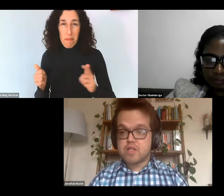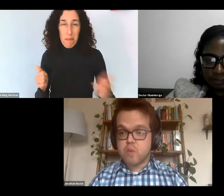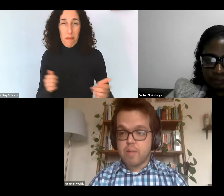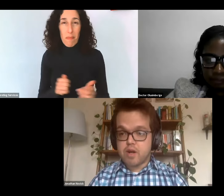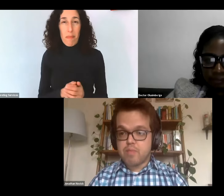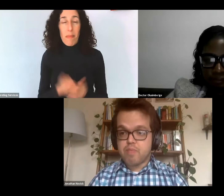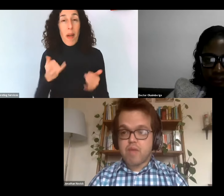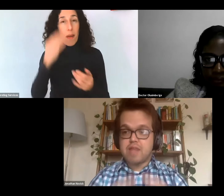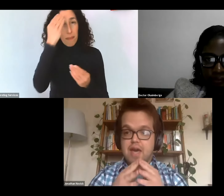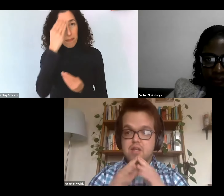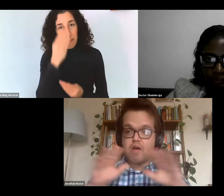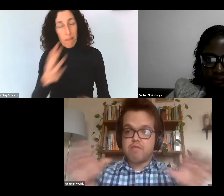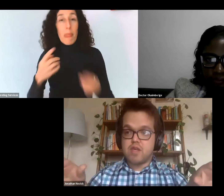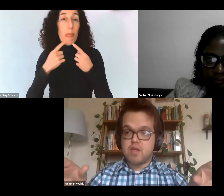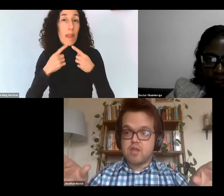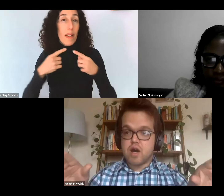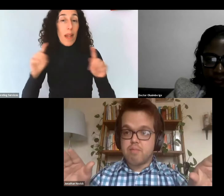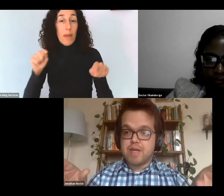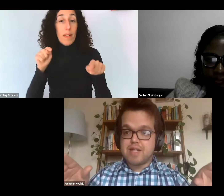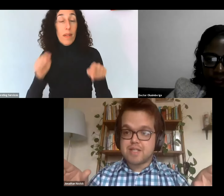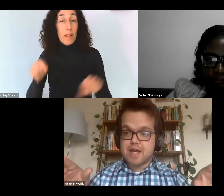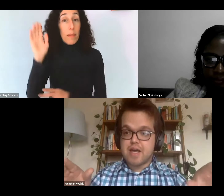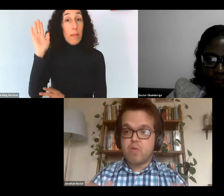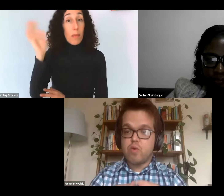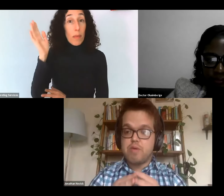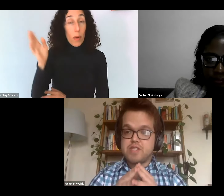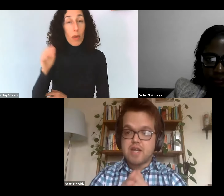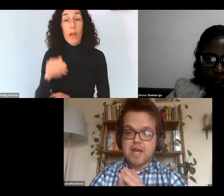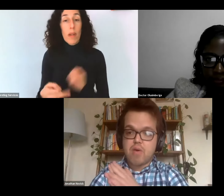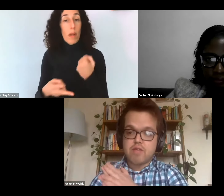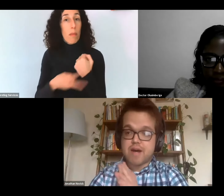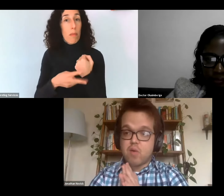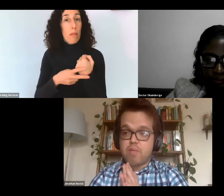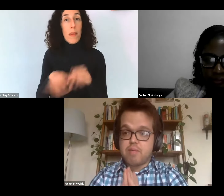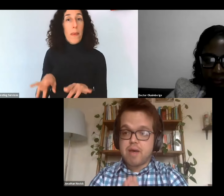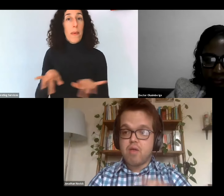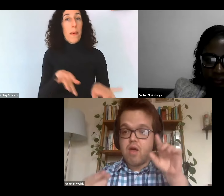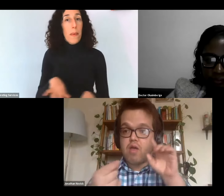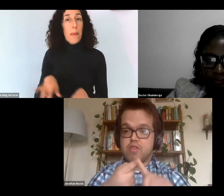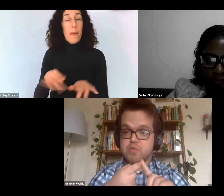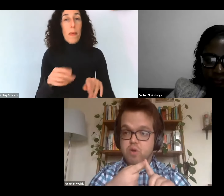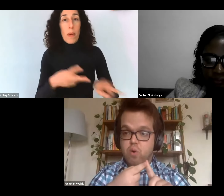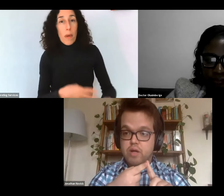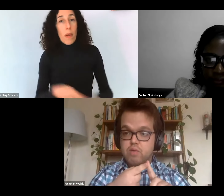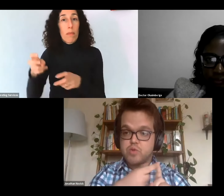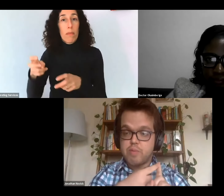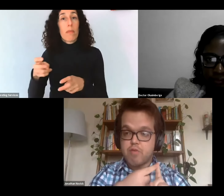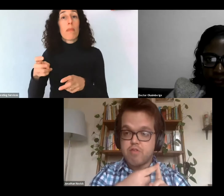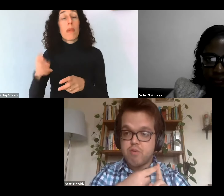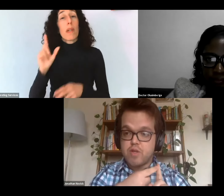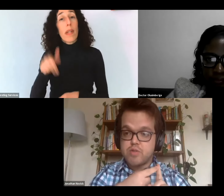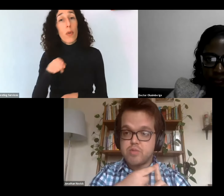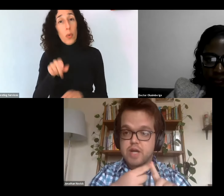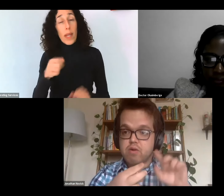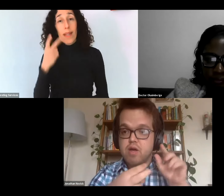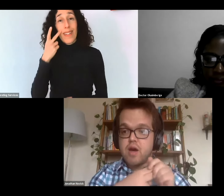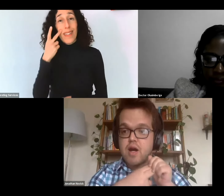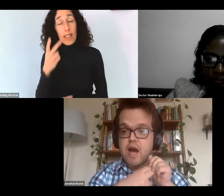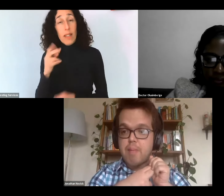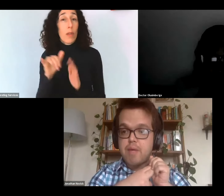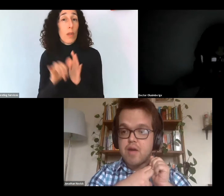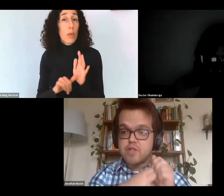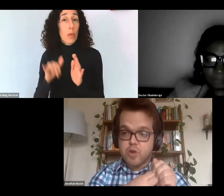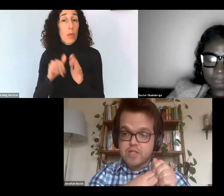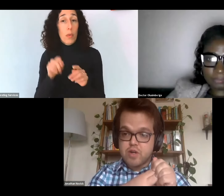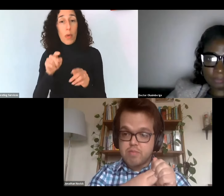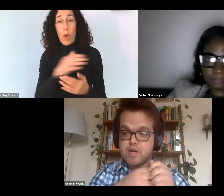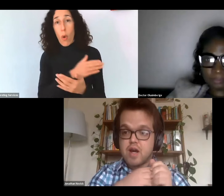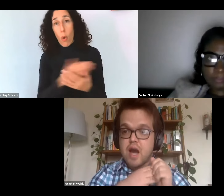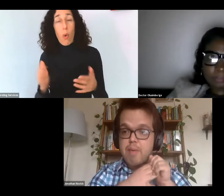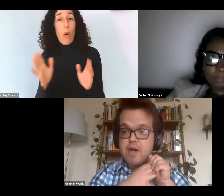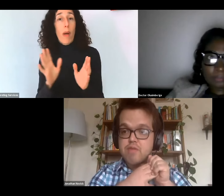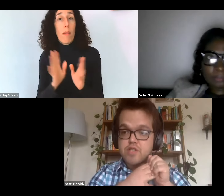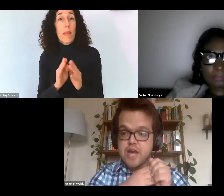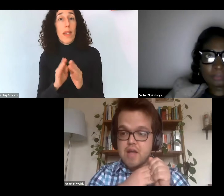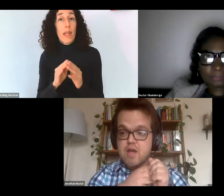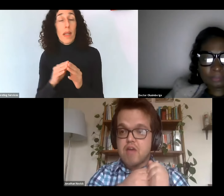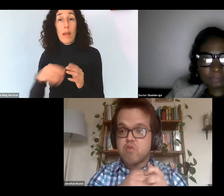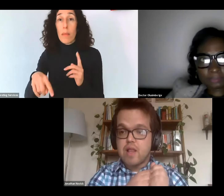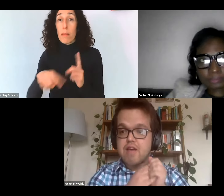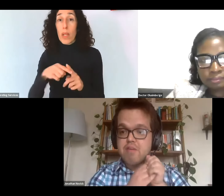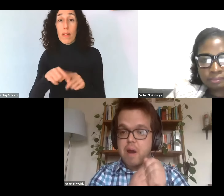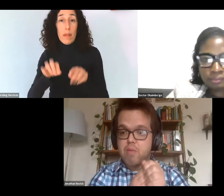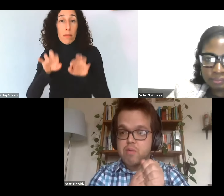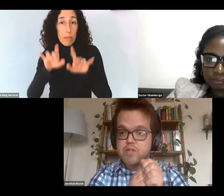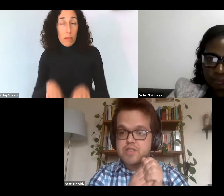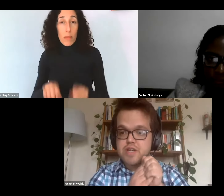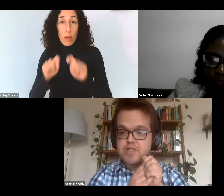So if you have one question click raised hand, we will get to you. There's a few hundred people on this call and we want to make sure everyone is heard and we get to everyone in a reasonable fashion. We will be and we currently are recording this webinar. At the end of the meeting today we will be sending out in a follow-up email this recording, which will be posted to our YouTube channel, a copy of the transcript, a copy of the chat,